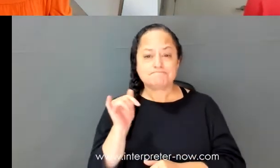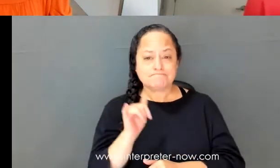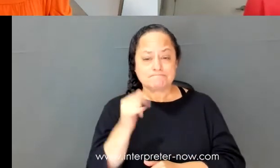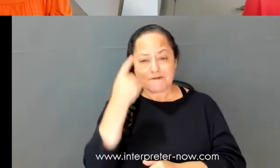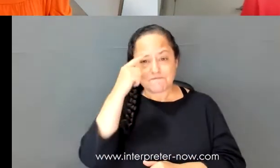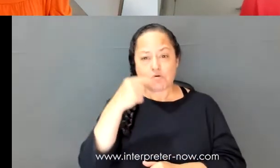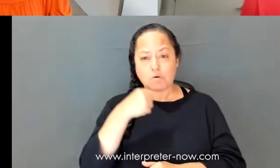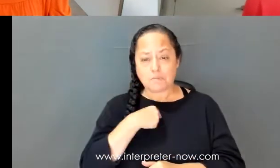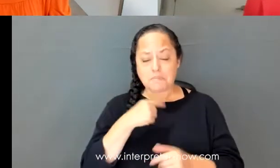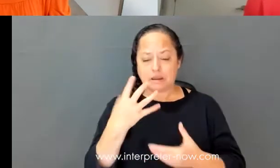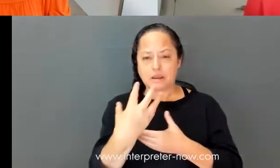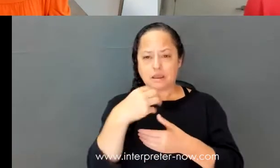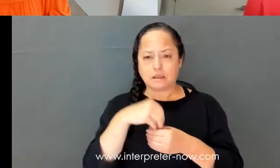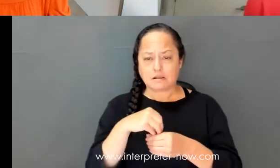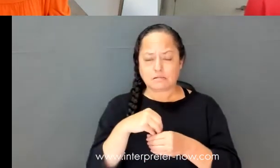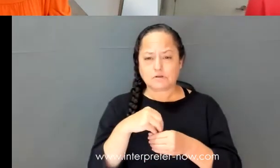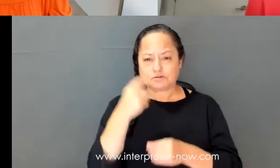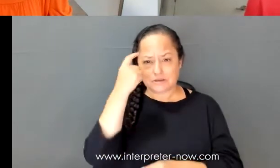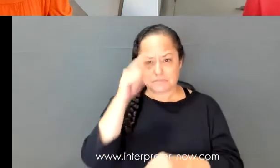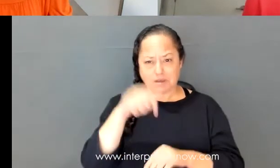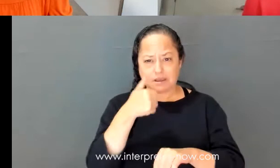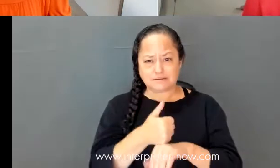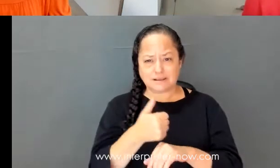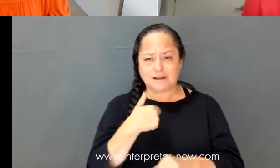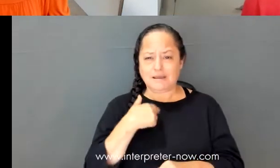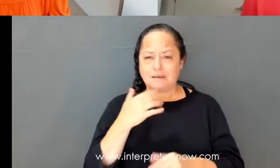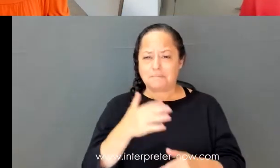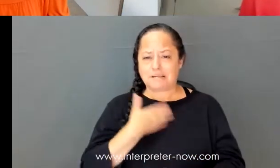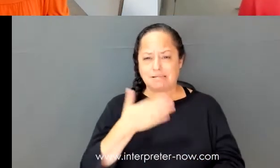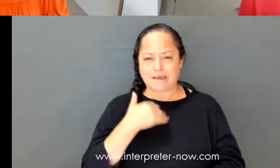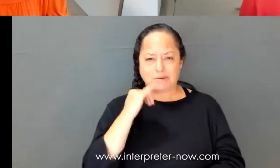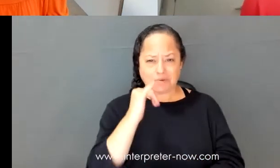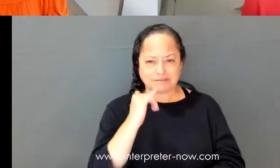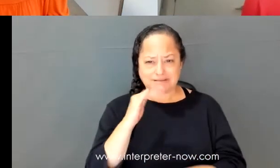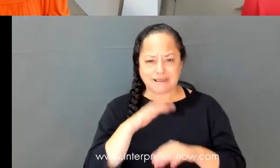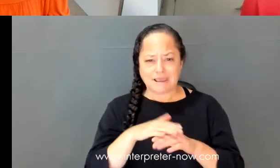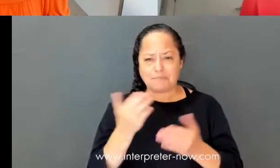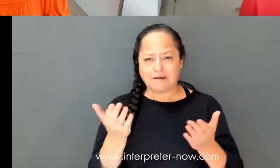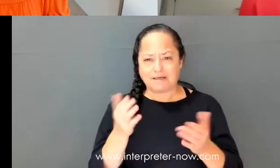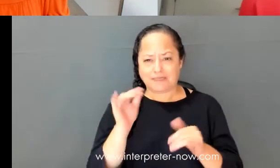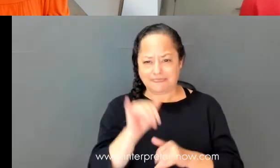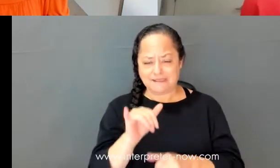And I'm so glad, Melinda, that we are in solidarity on this. I think this work cannot be done in a silo.